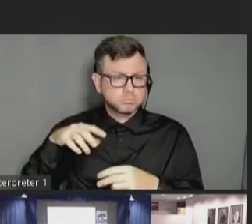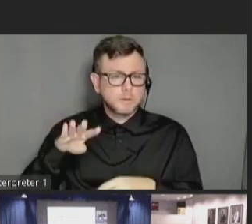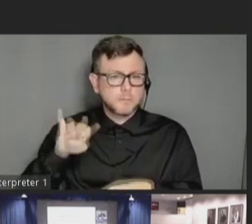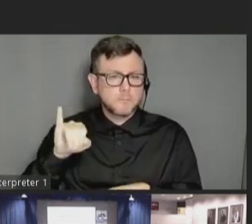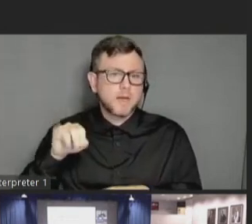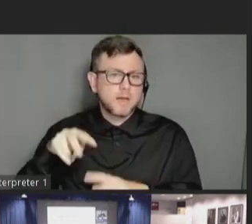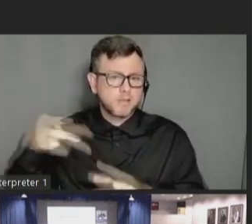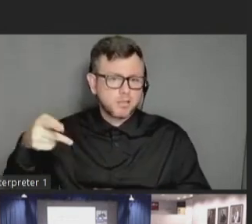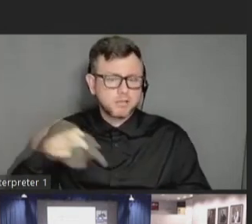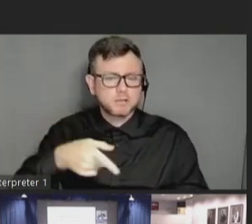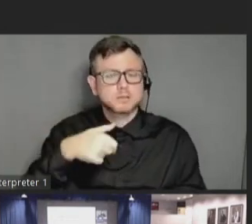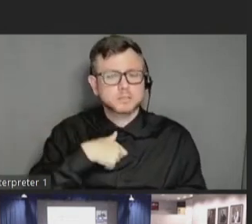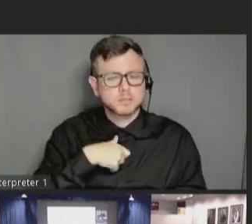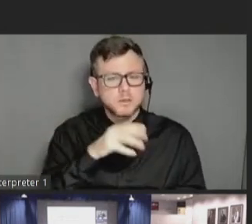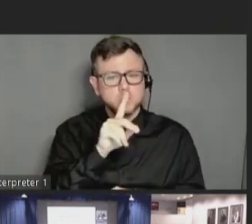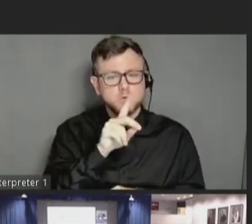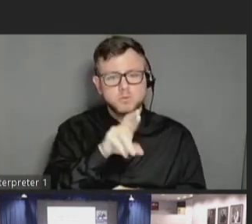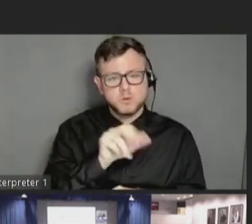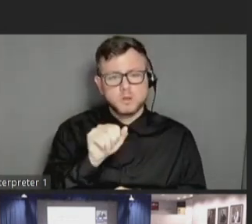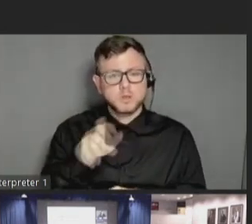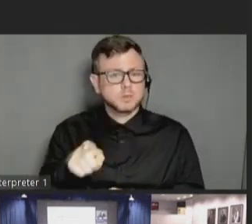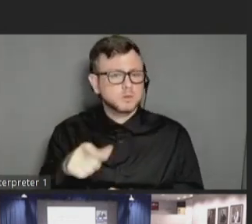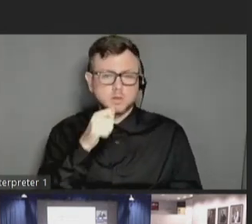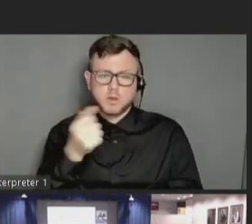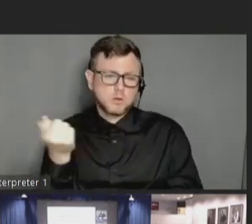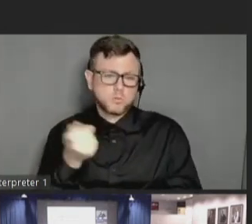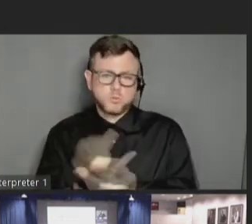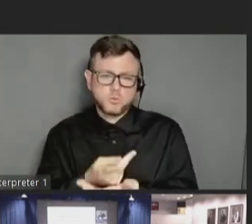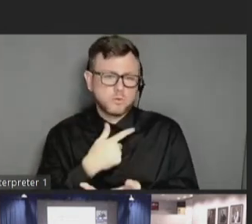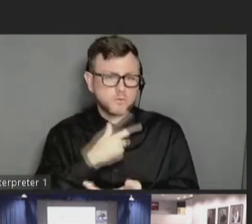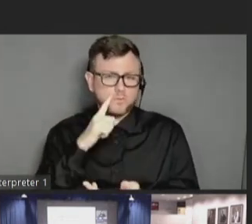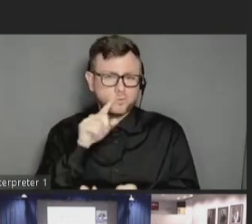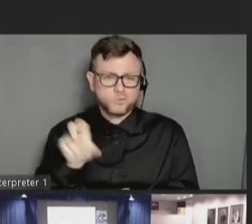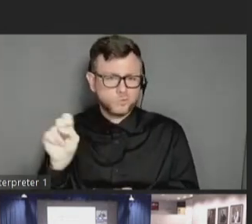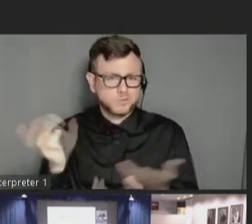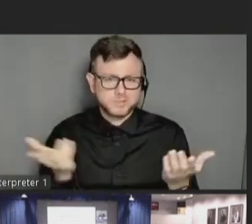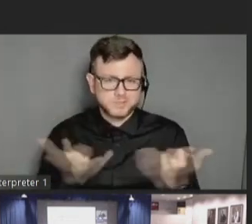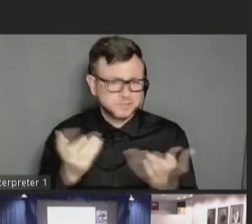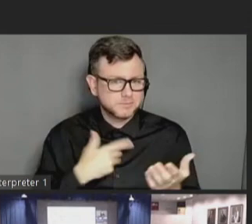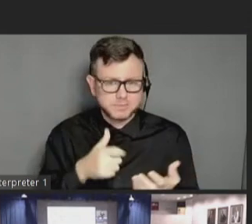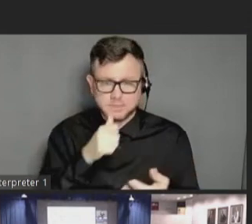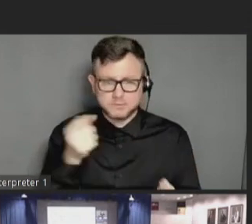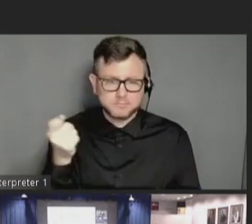vaccines are no longer authorized for use in the United States. That ends my report.